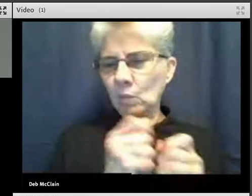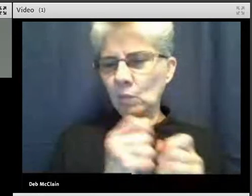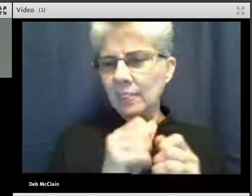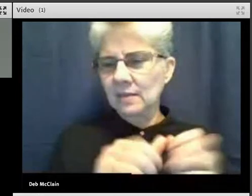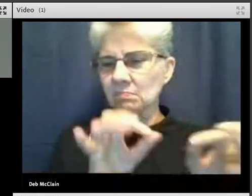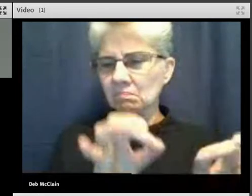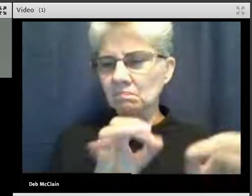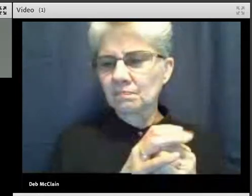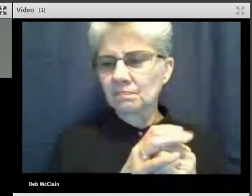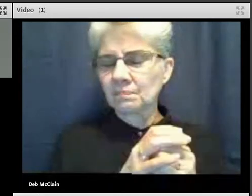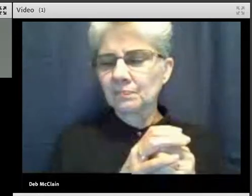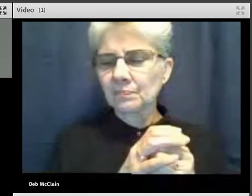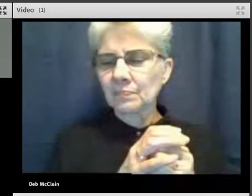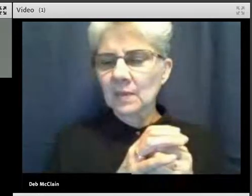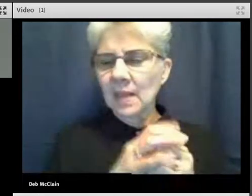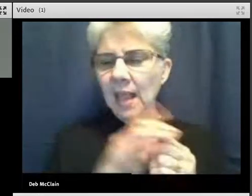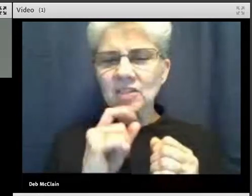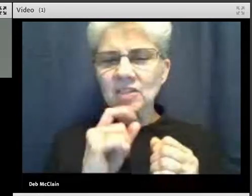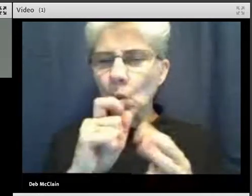So, but I think most of you are right on target with this.